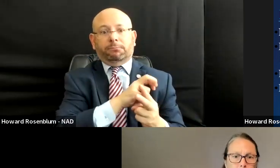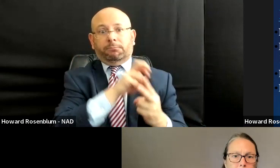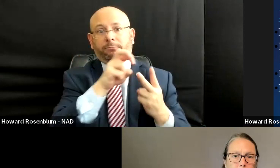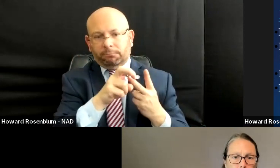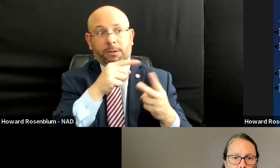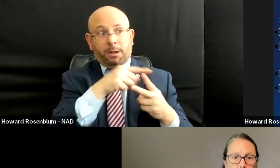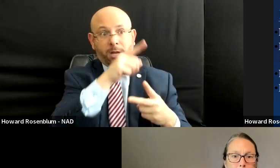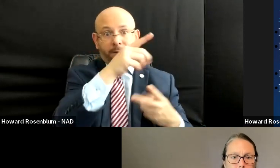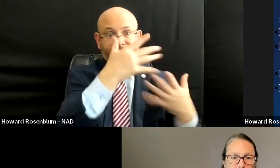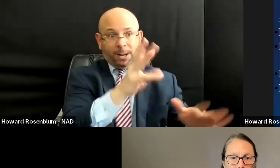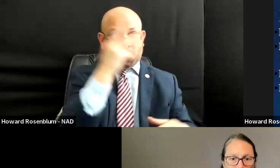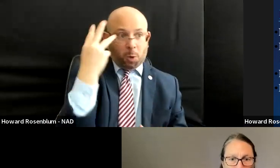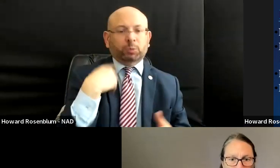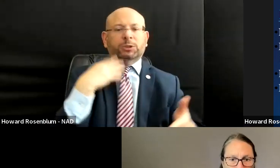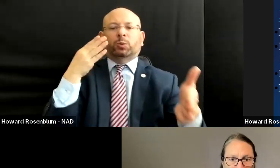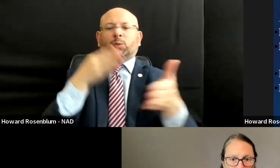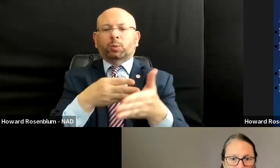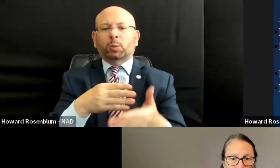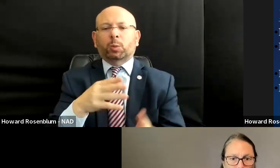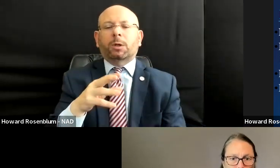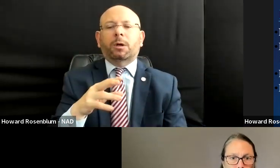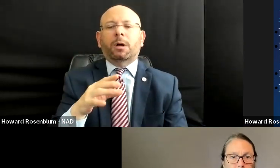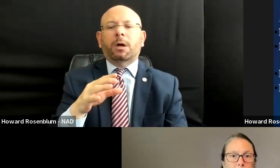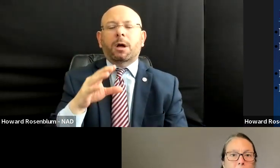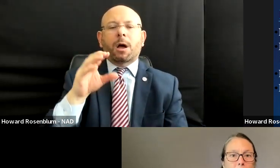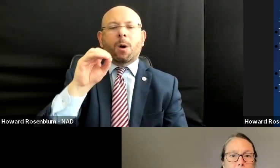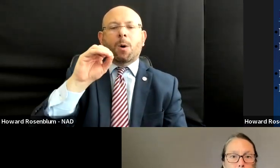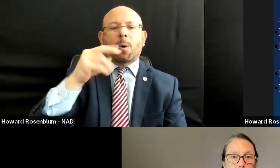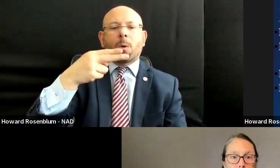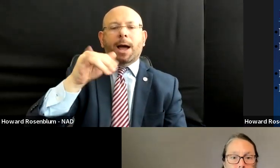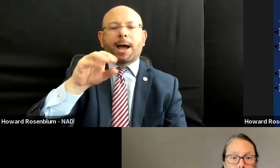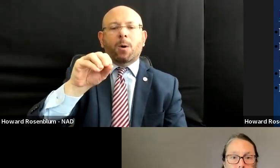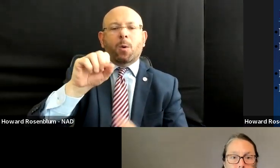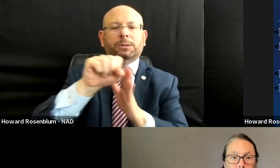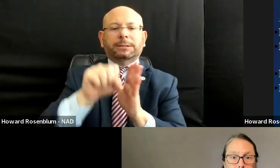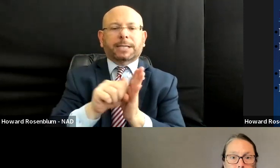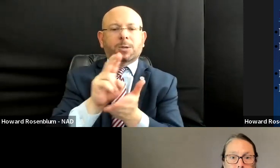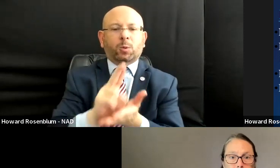just the occasional caption, but anything, if there's a song, announcement, every